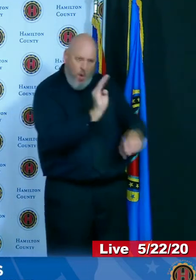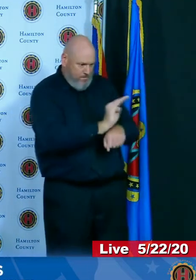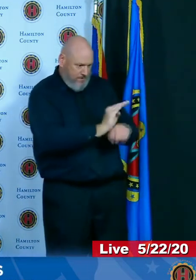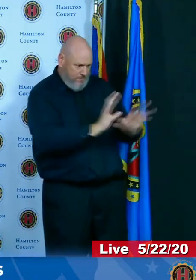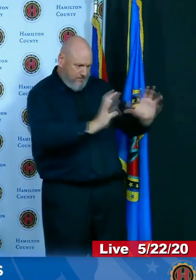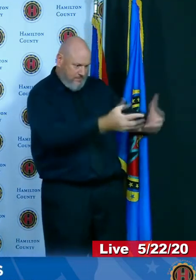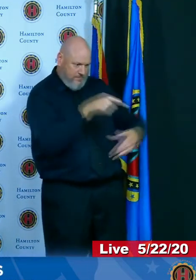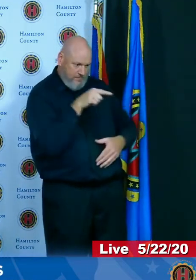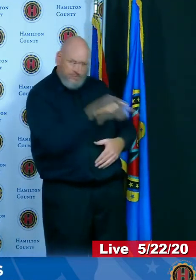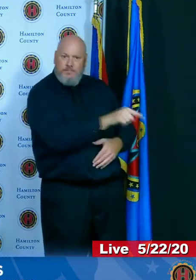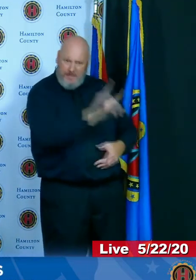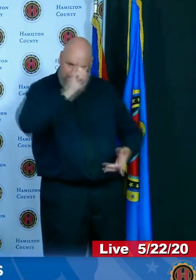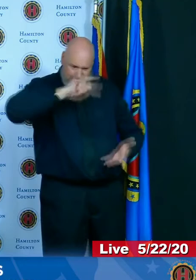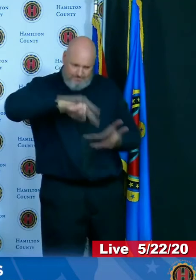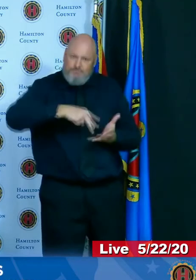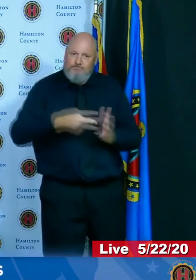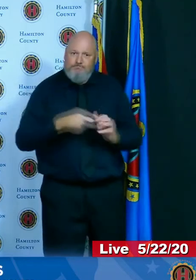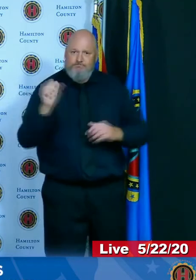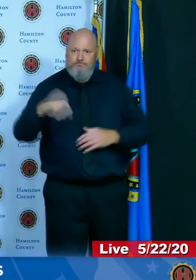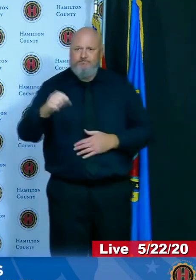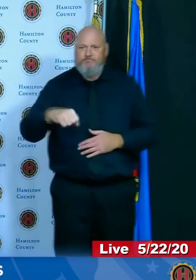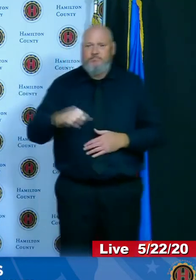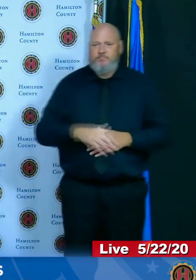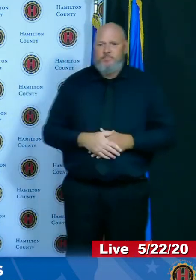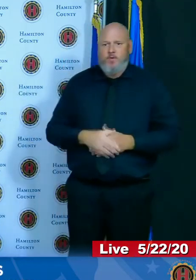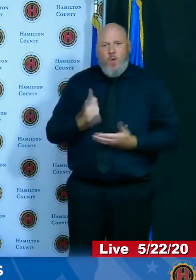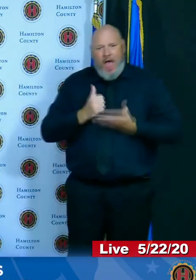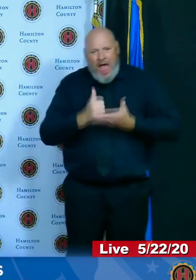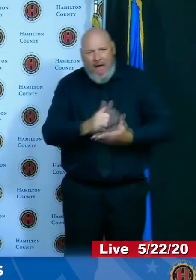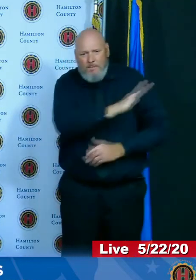employee salaries that's what this is meant to it's meant to plug that hole